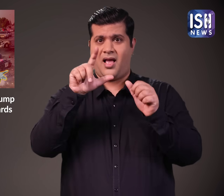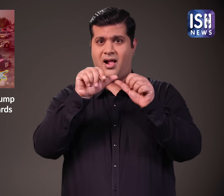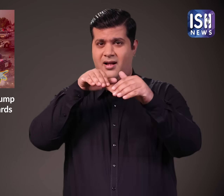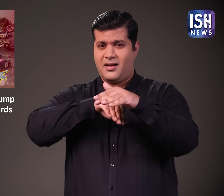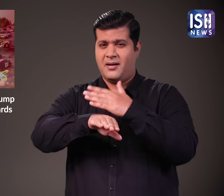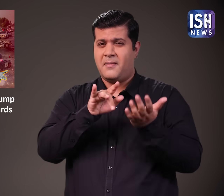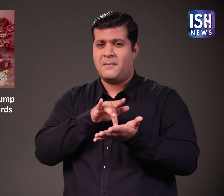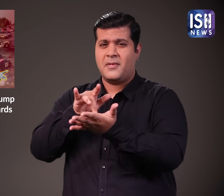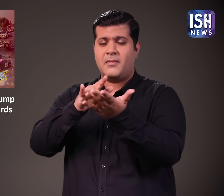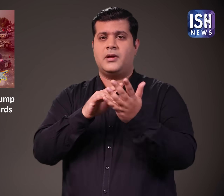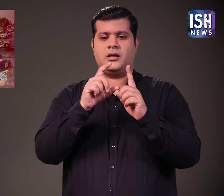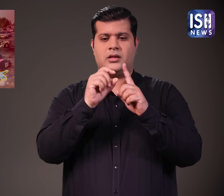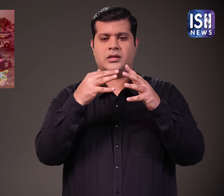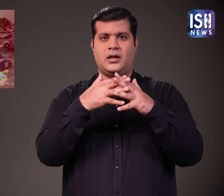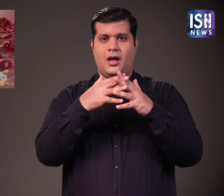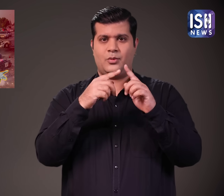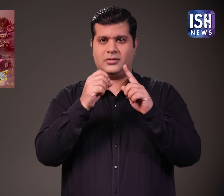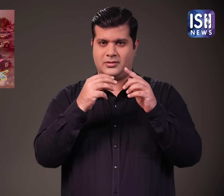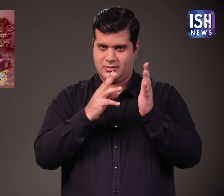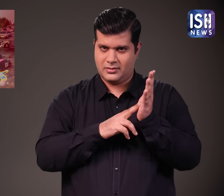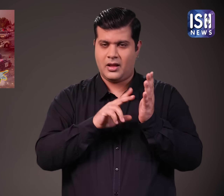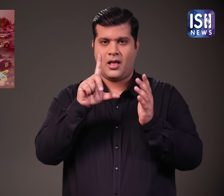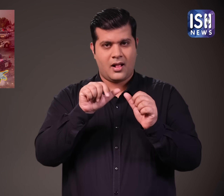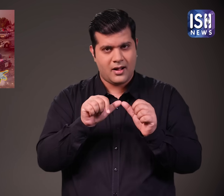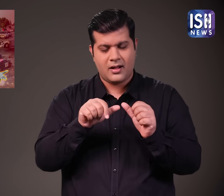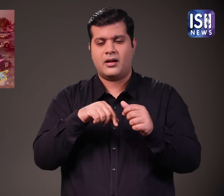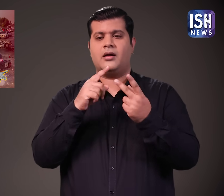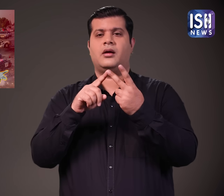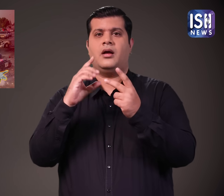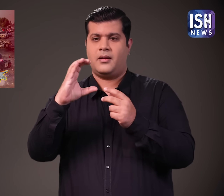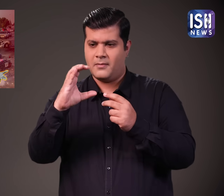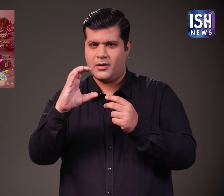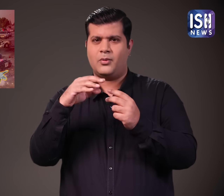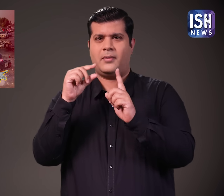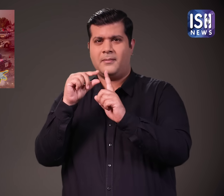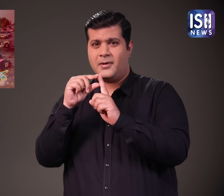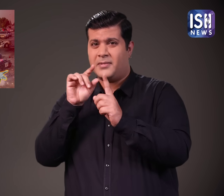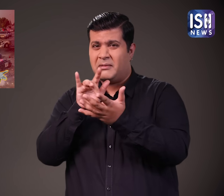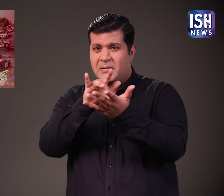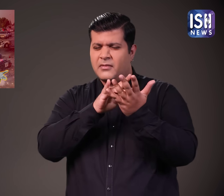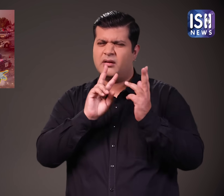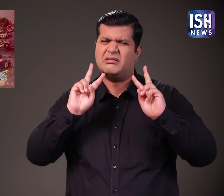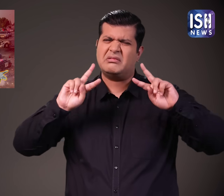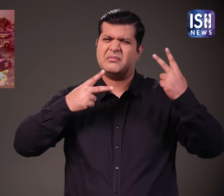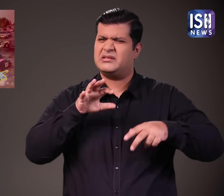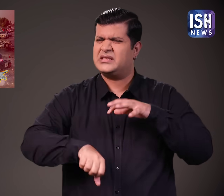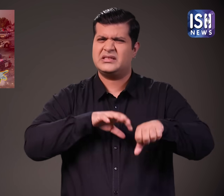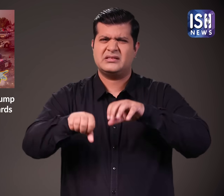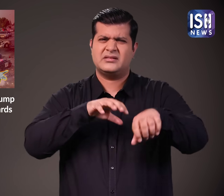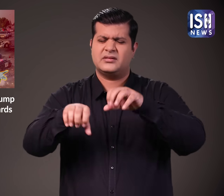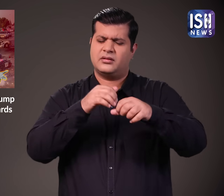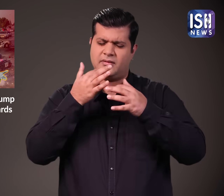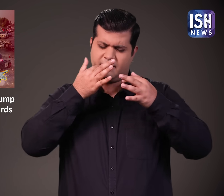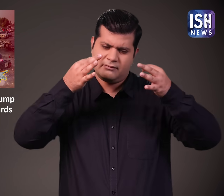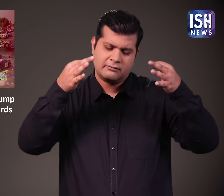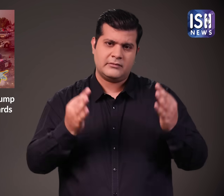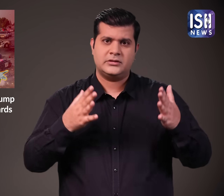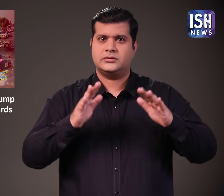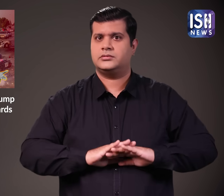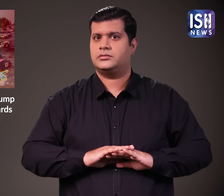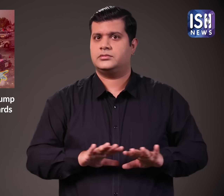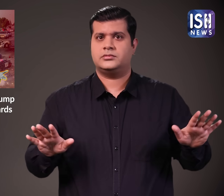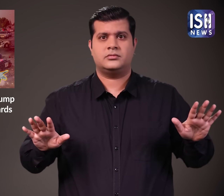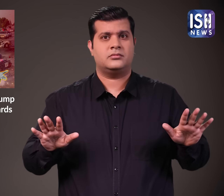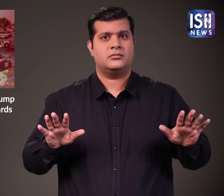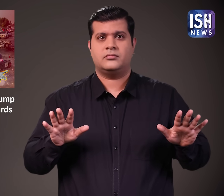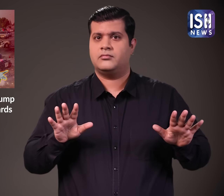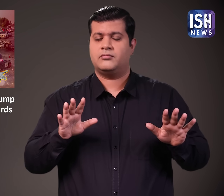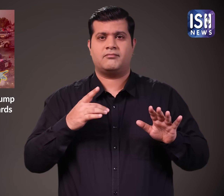In LA, places like Downtown LA, Compton, and Paramount areas, widescale raids took place.